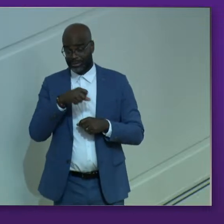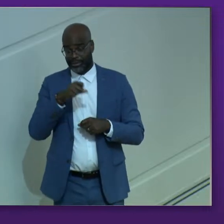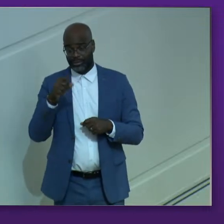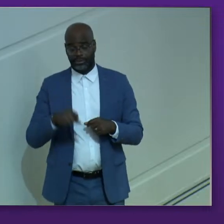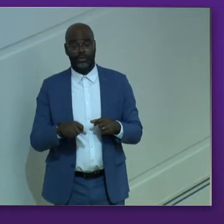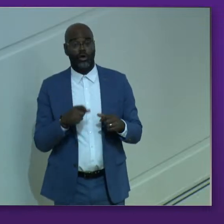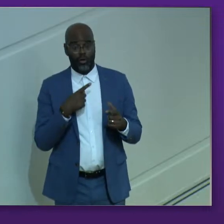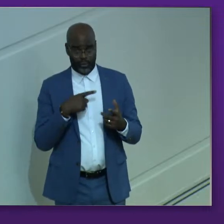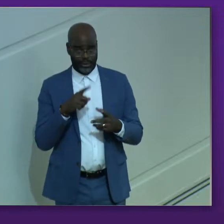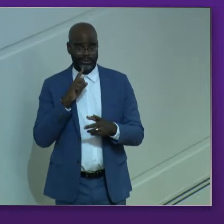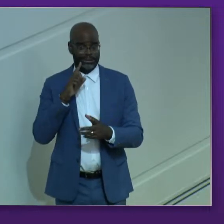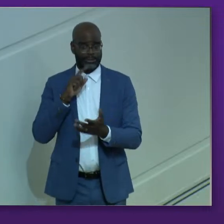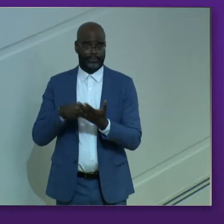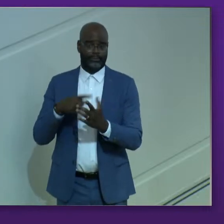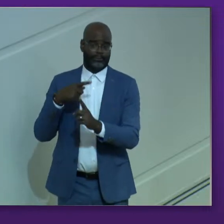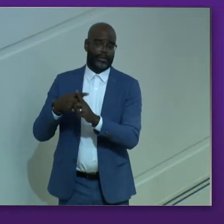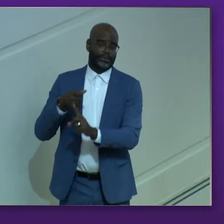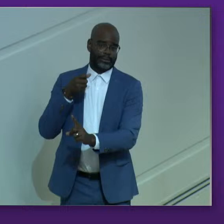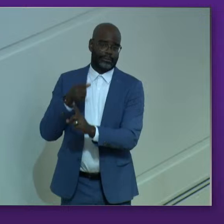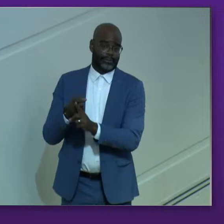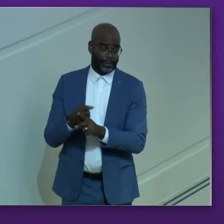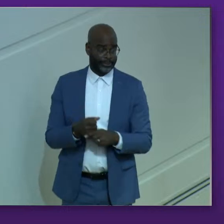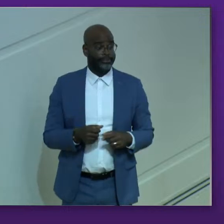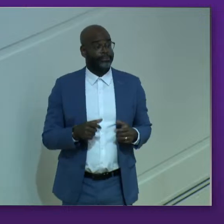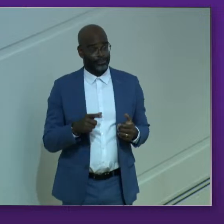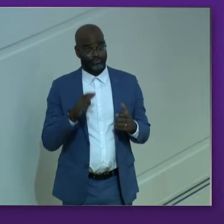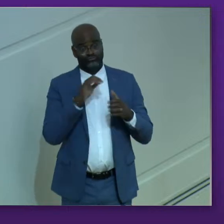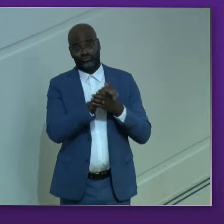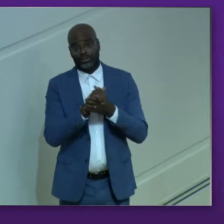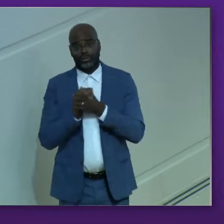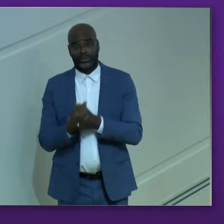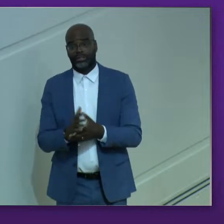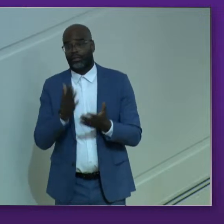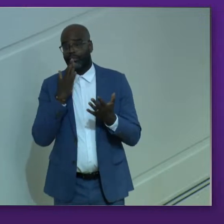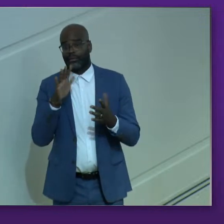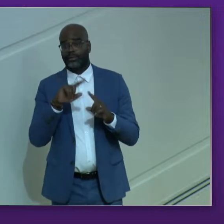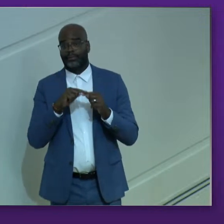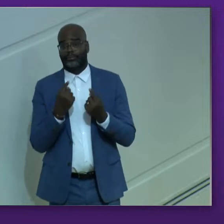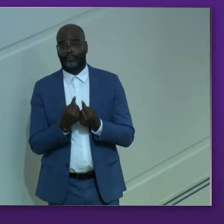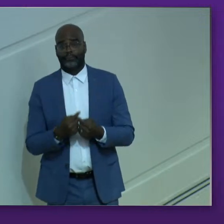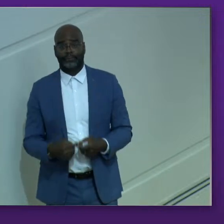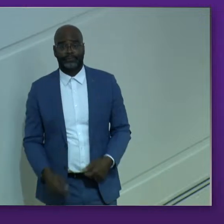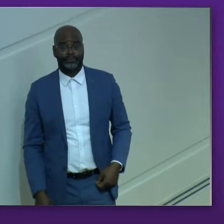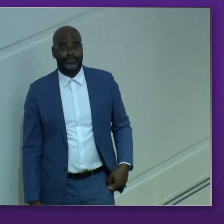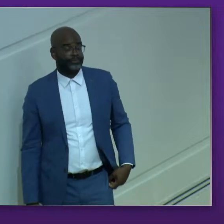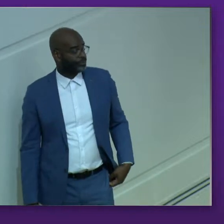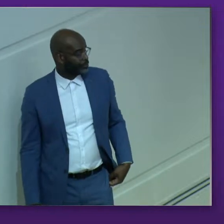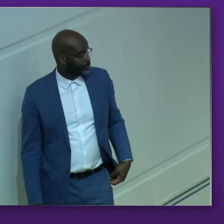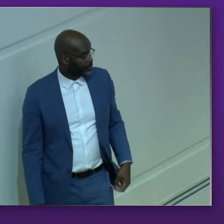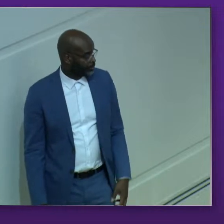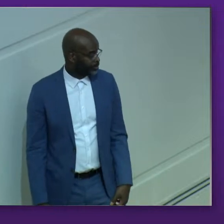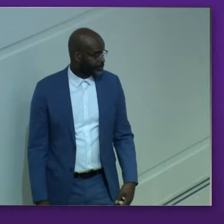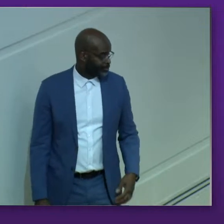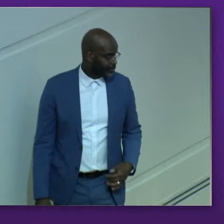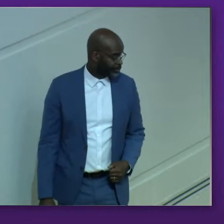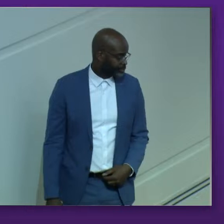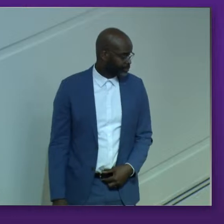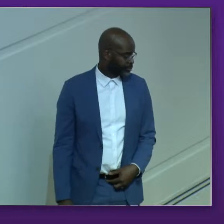ACCESS TO USER-FRIENDLY BLACKBOARD INTERFACE ALONG WITH NEW FEATURES THAT IMPROVE THE